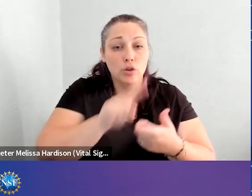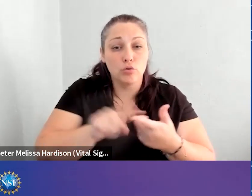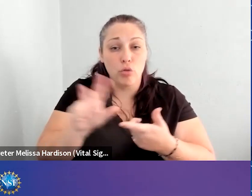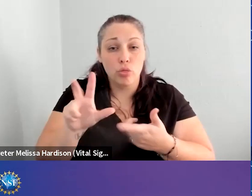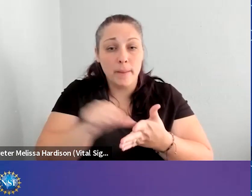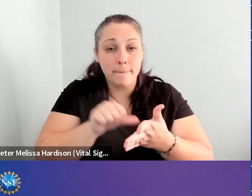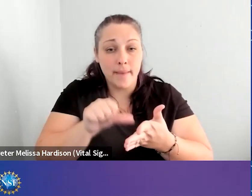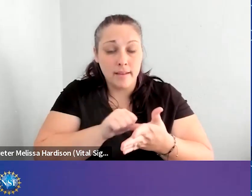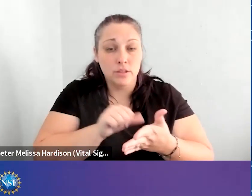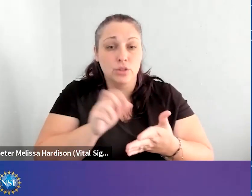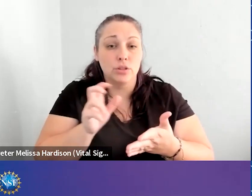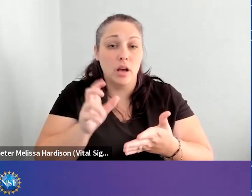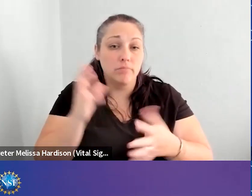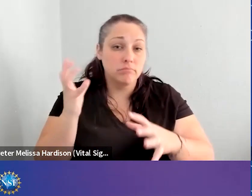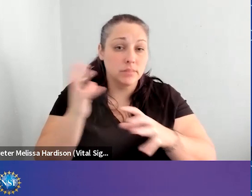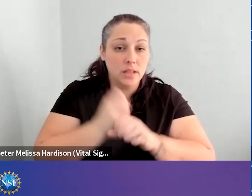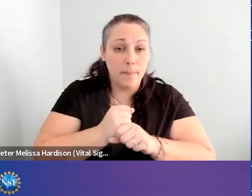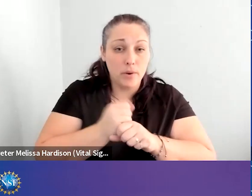And for S-STEM, I absolutely encourage you to do that.